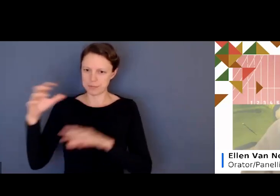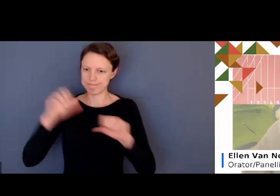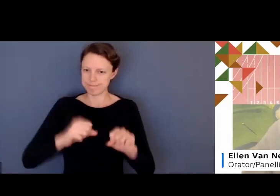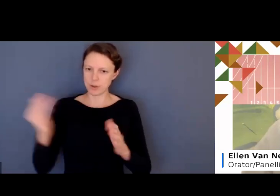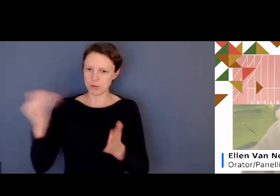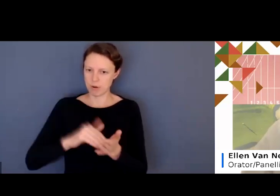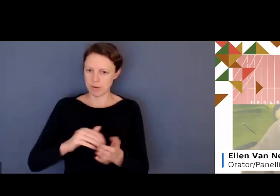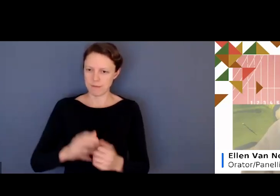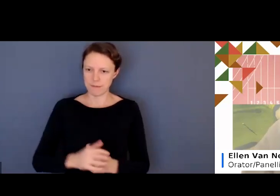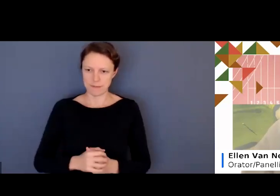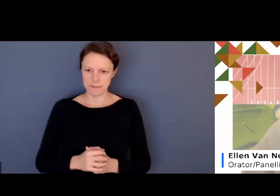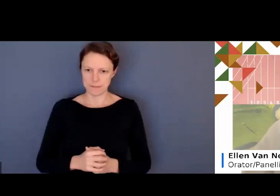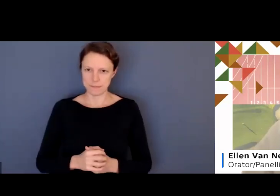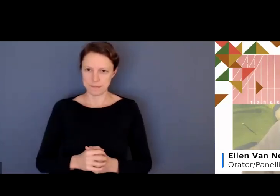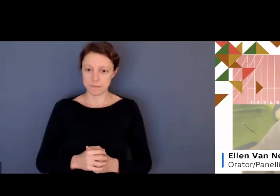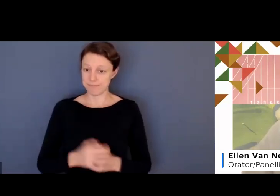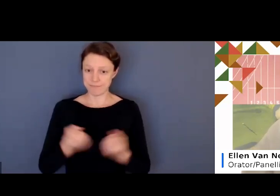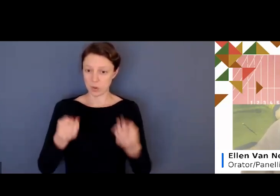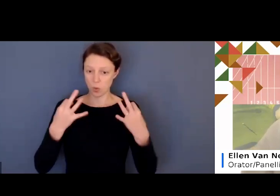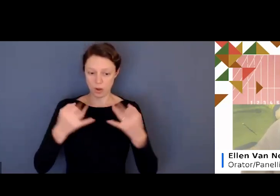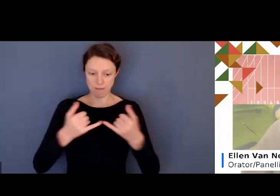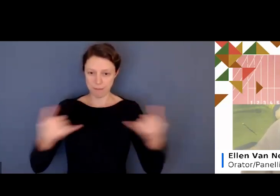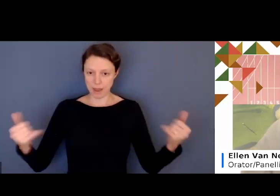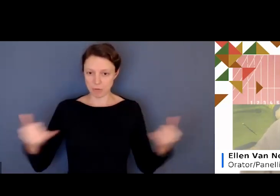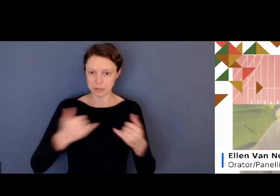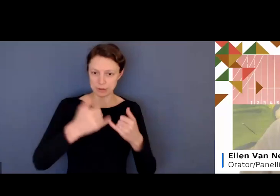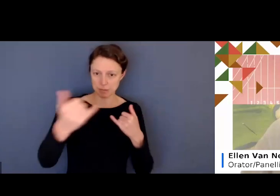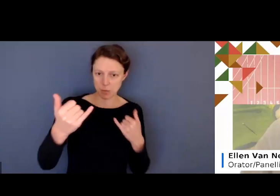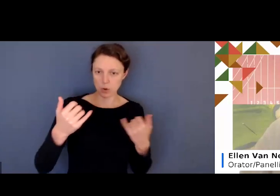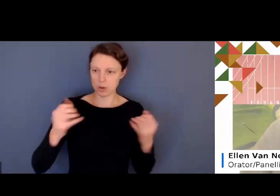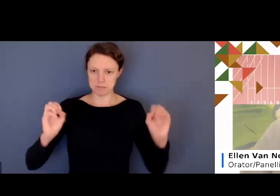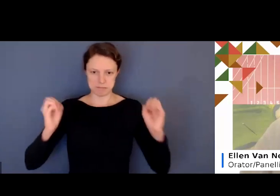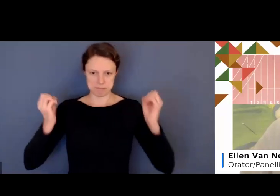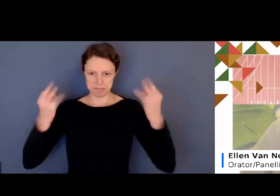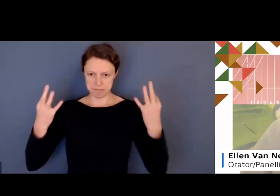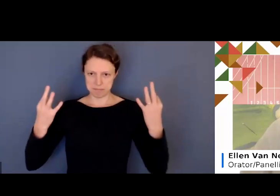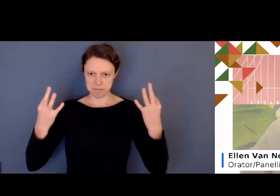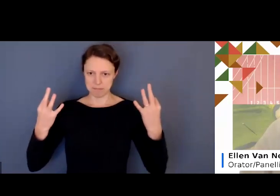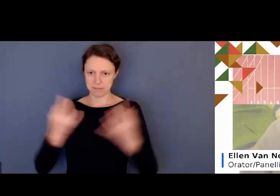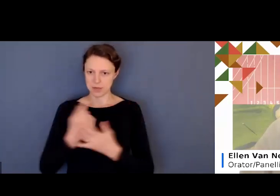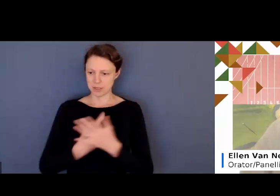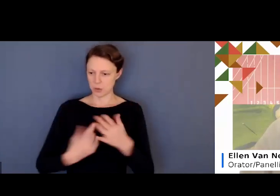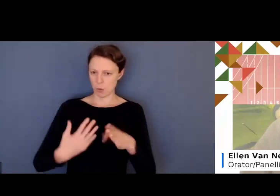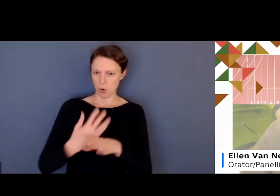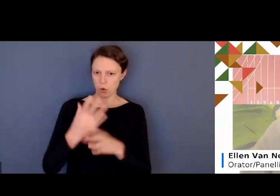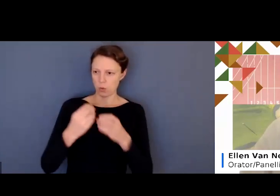do not have borders, boundaries or lines. Instead, working with the natural shape of country